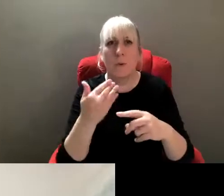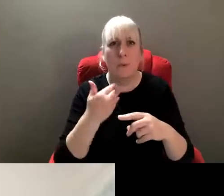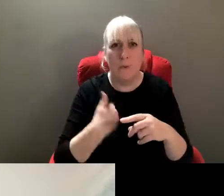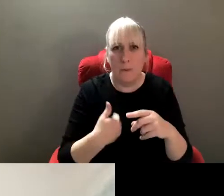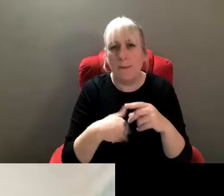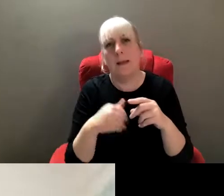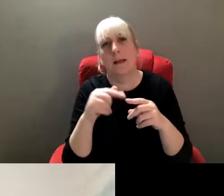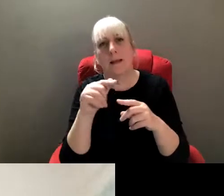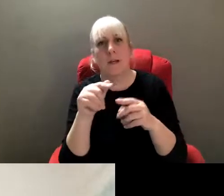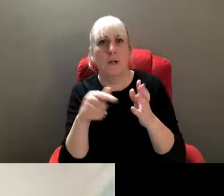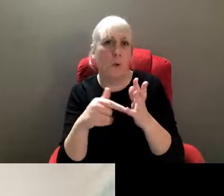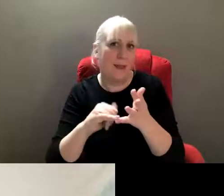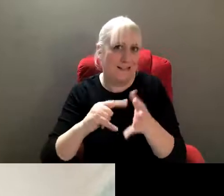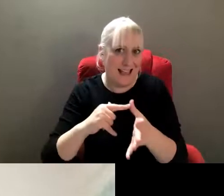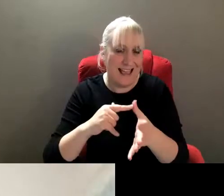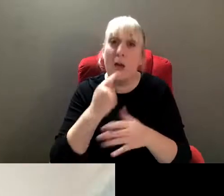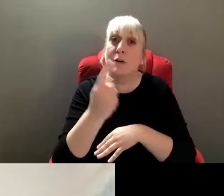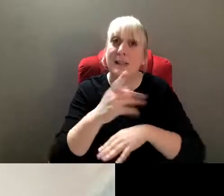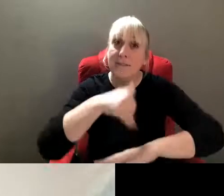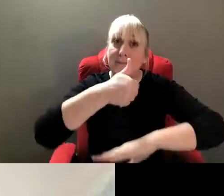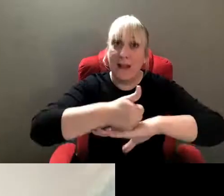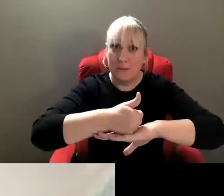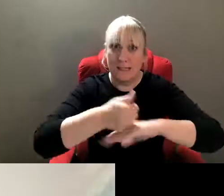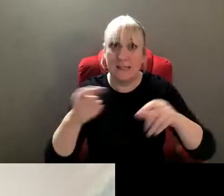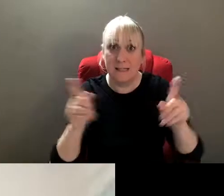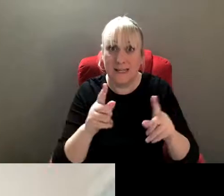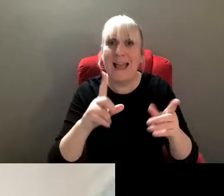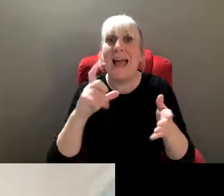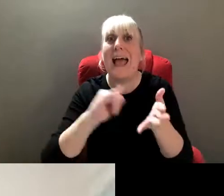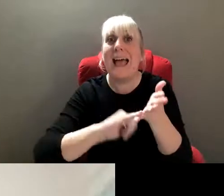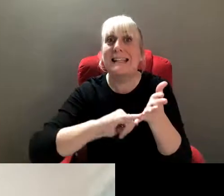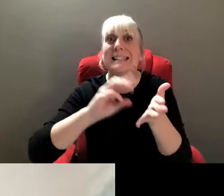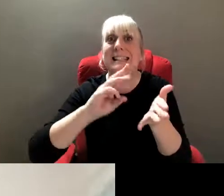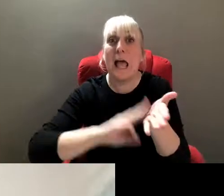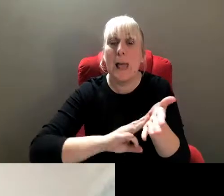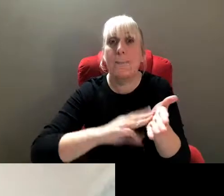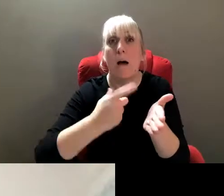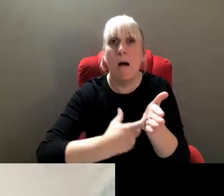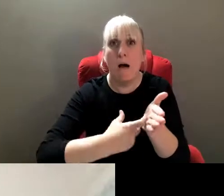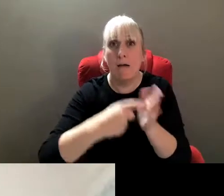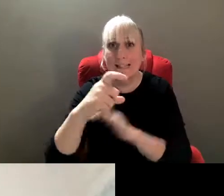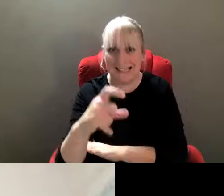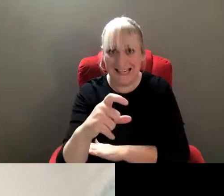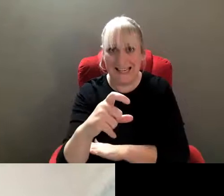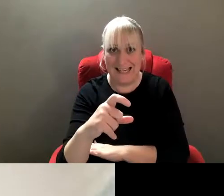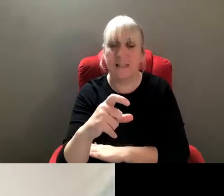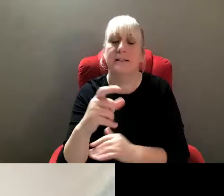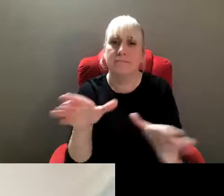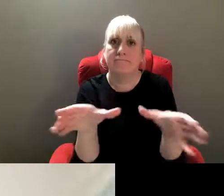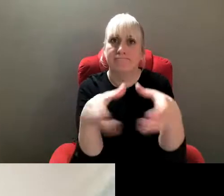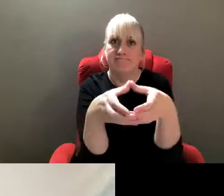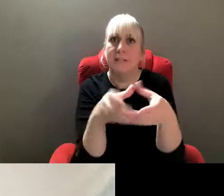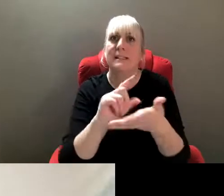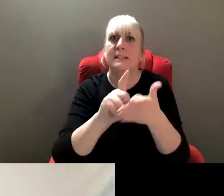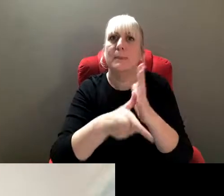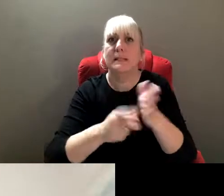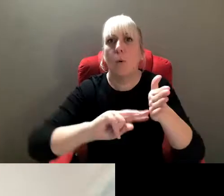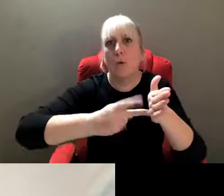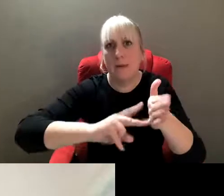she is the founder of smrc and a disability organization and women with disabilities india